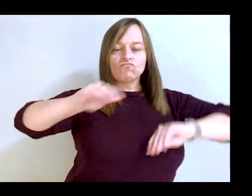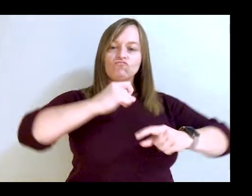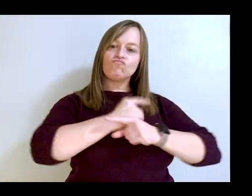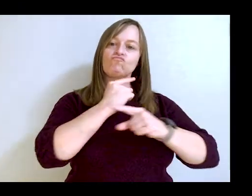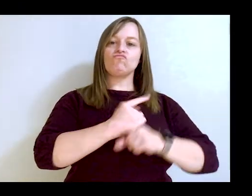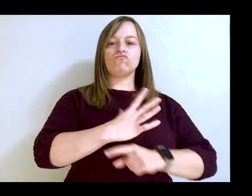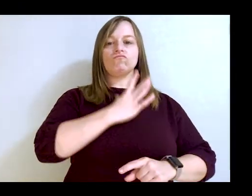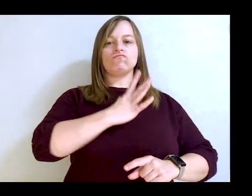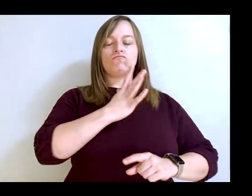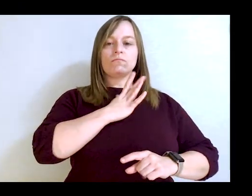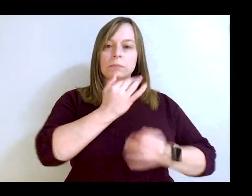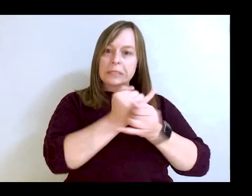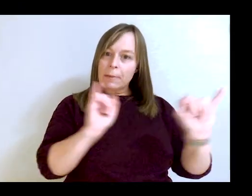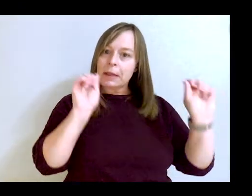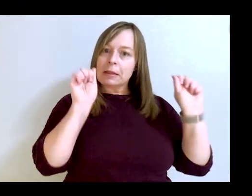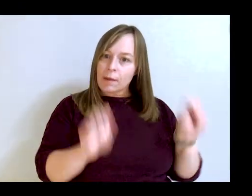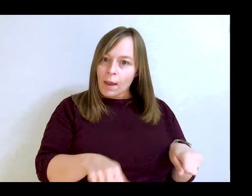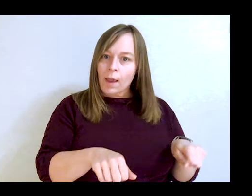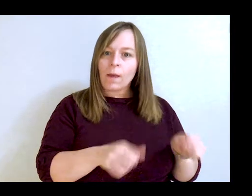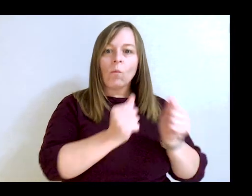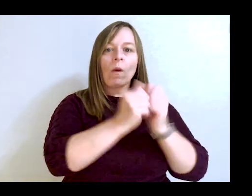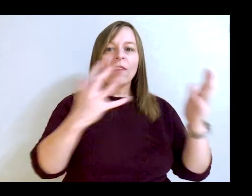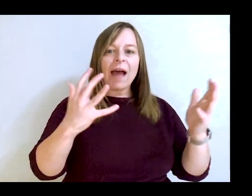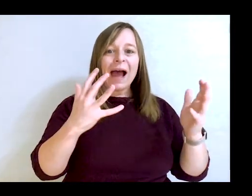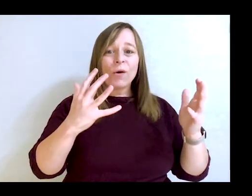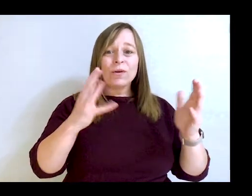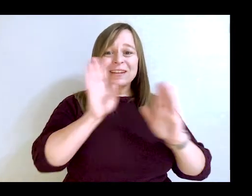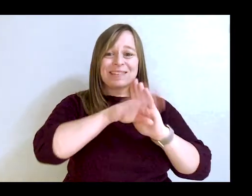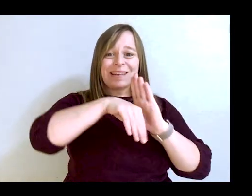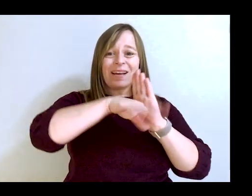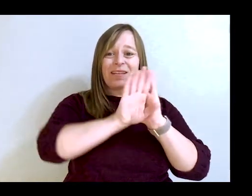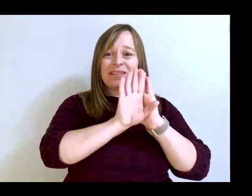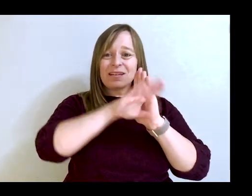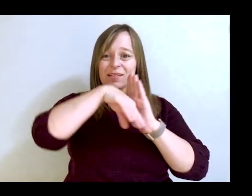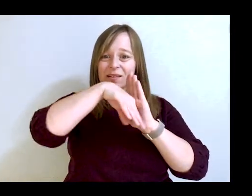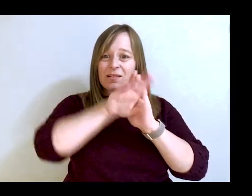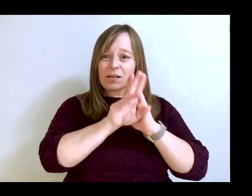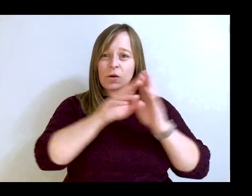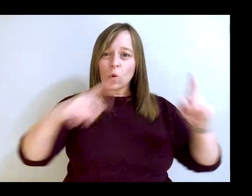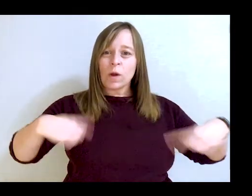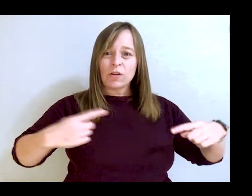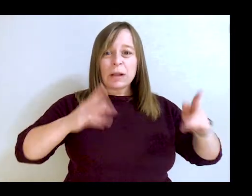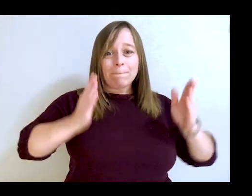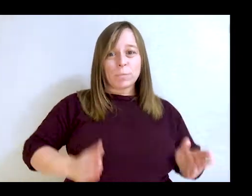correctly, independently. Without the tilt, it would mean that the person that